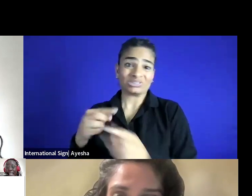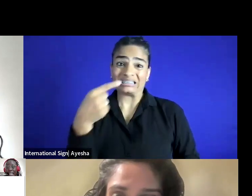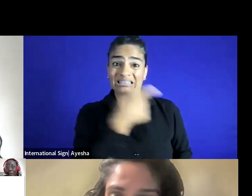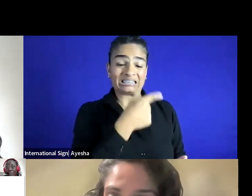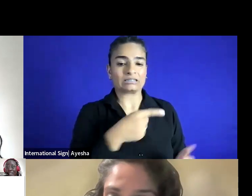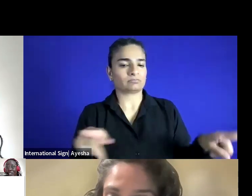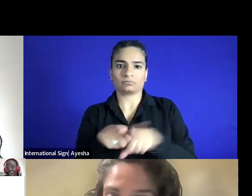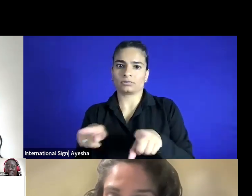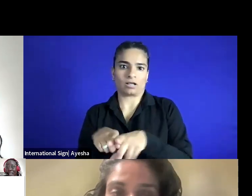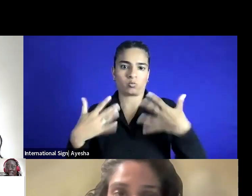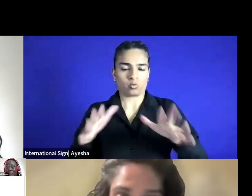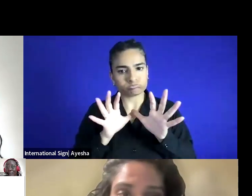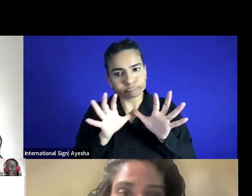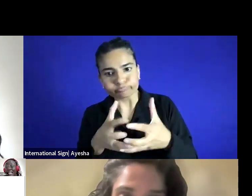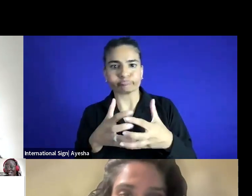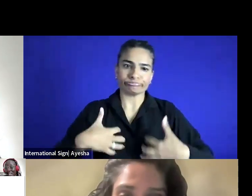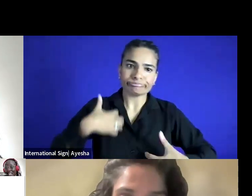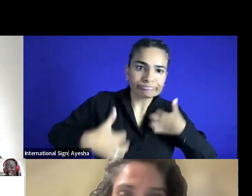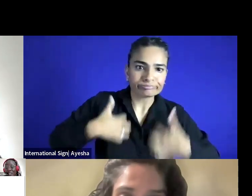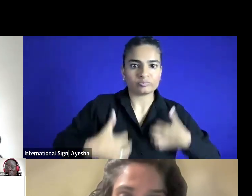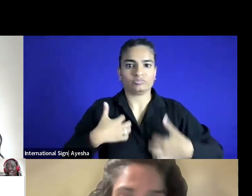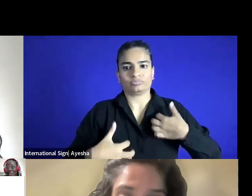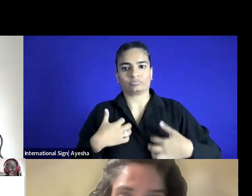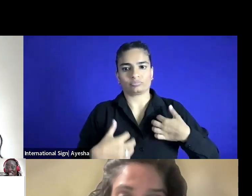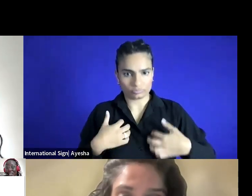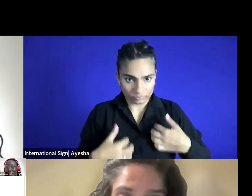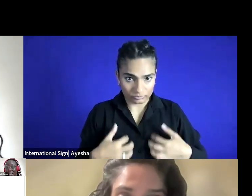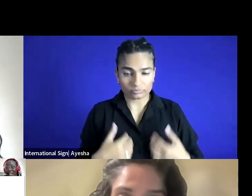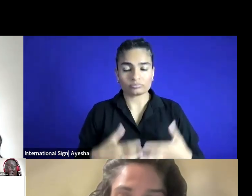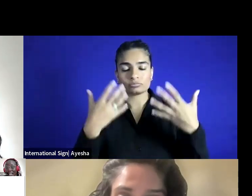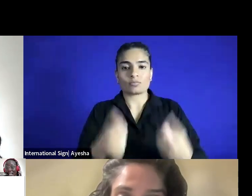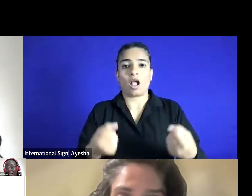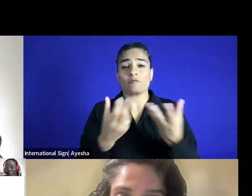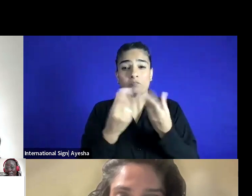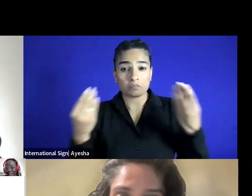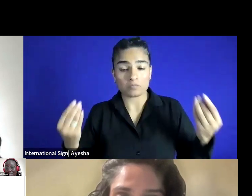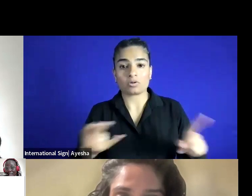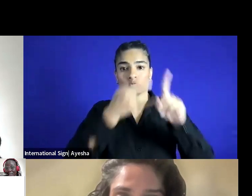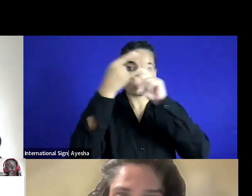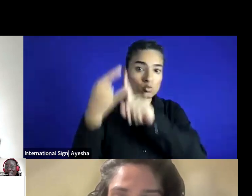lineup of virtual activities and also virtual sessions, that, will be available